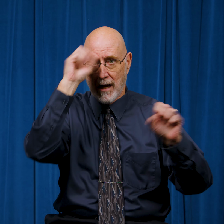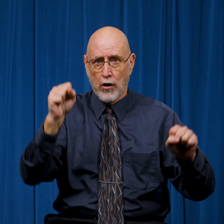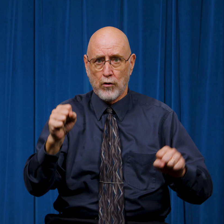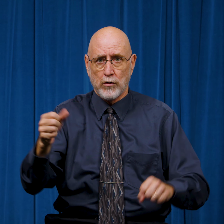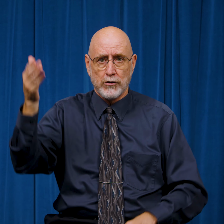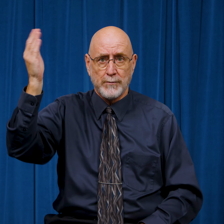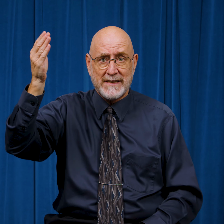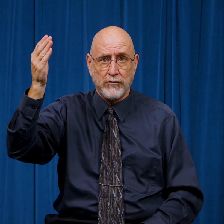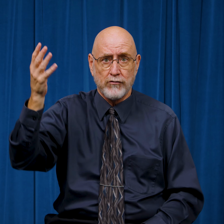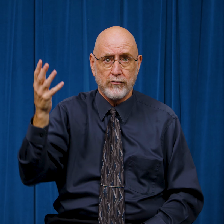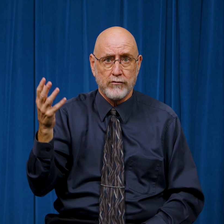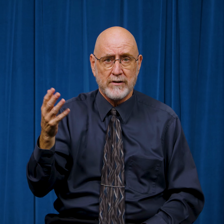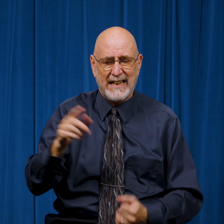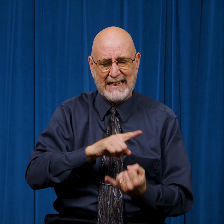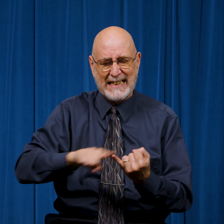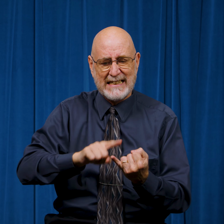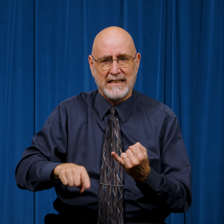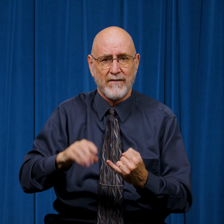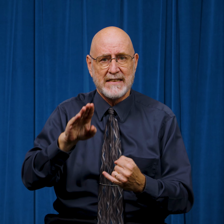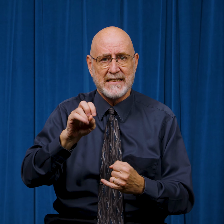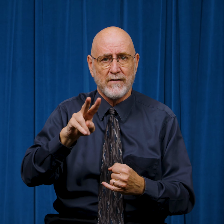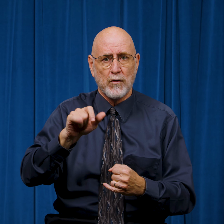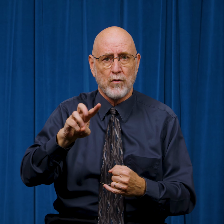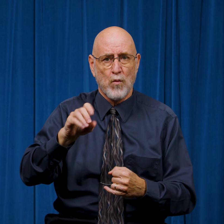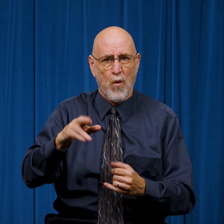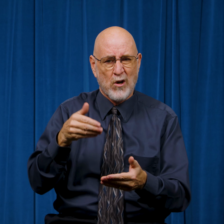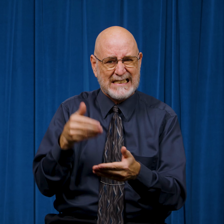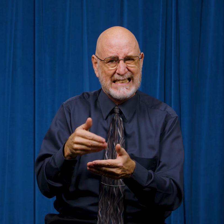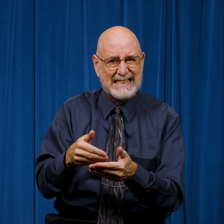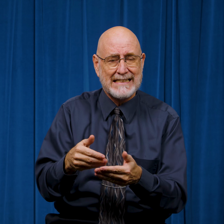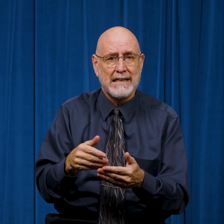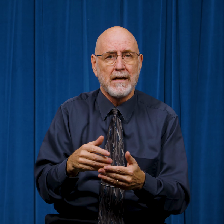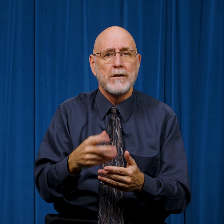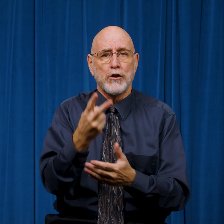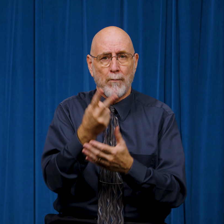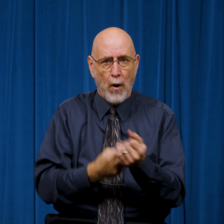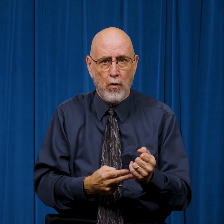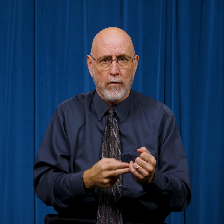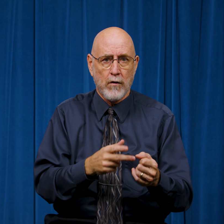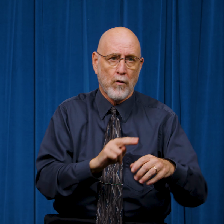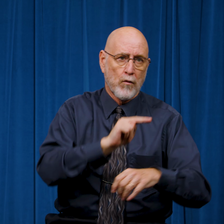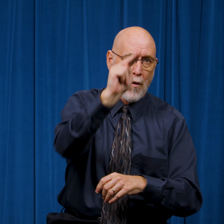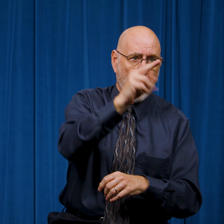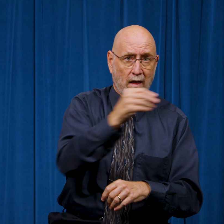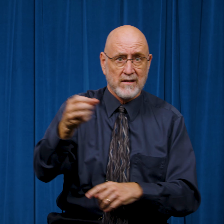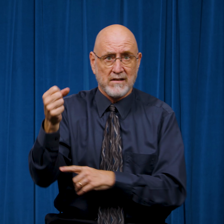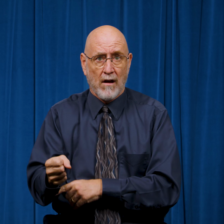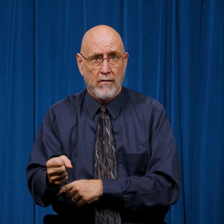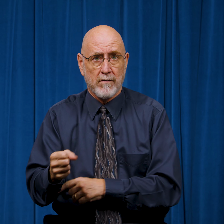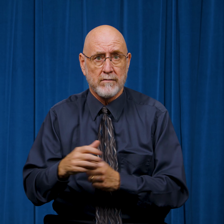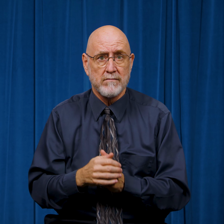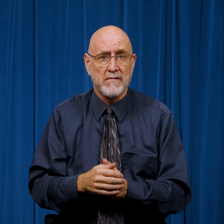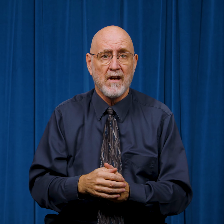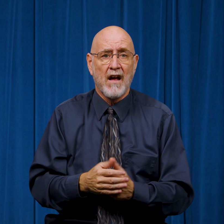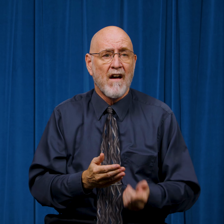given near the end of the Civil War and addressed to both sides: "Fellow countrymen: